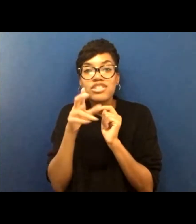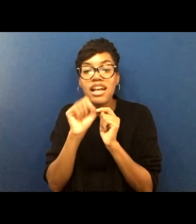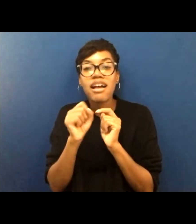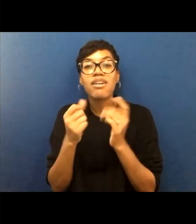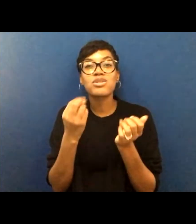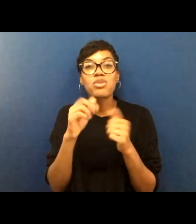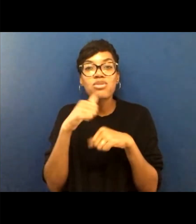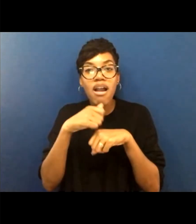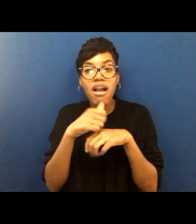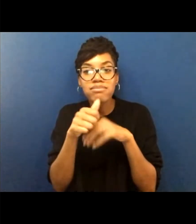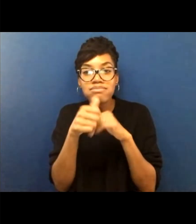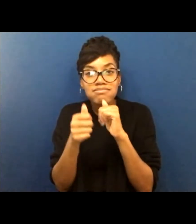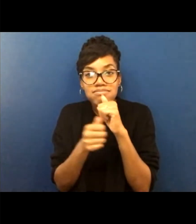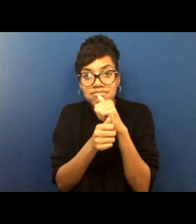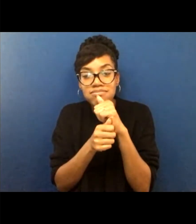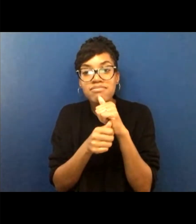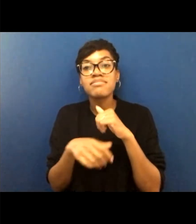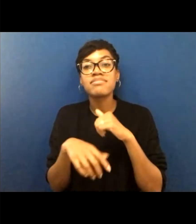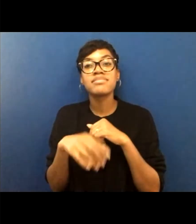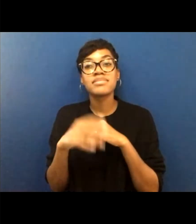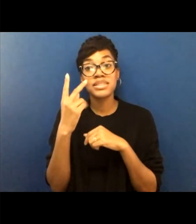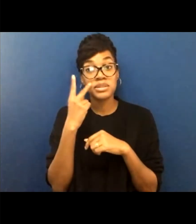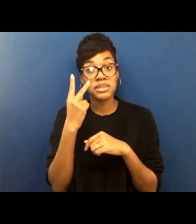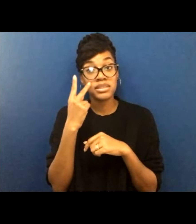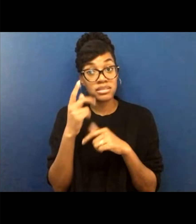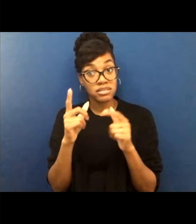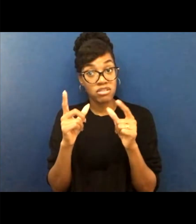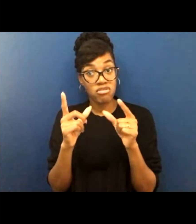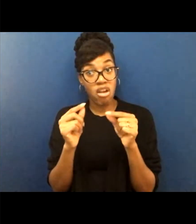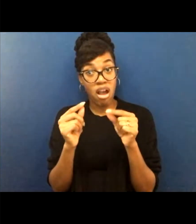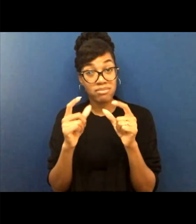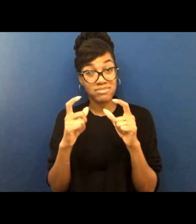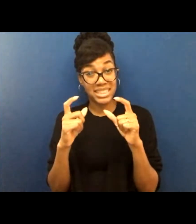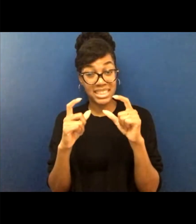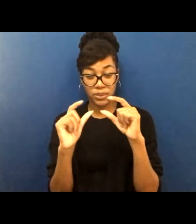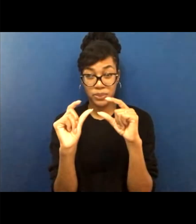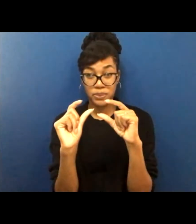And you can see they have pretty big claws, even though they're so tiny.